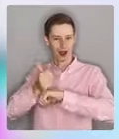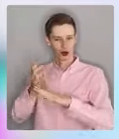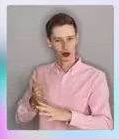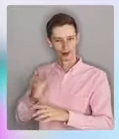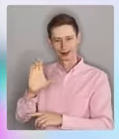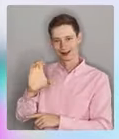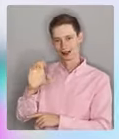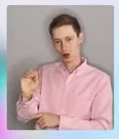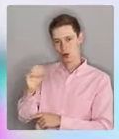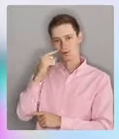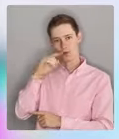Hi. I'm Ryan Engle, Founder and CEO of GOLF+.